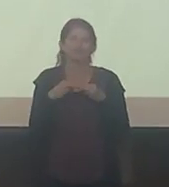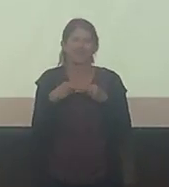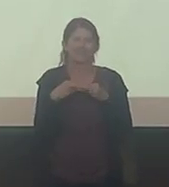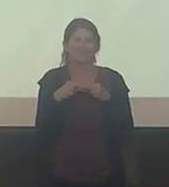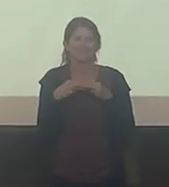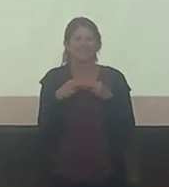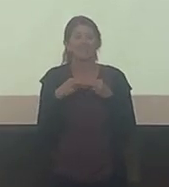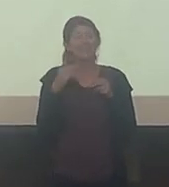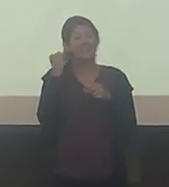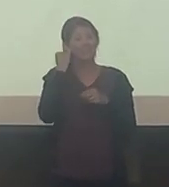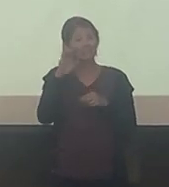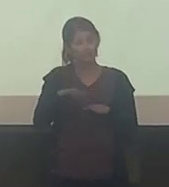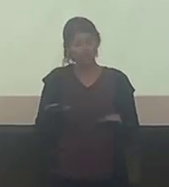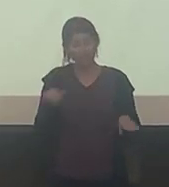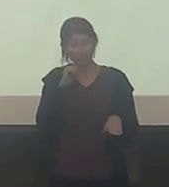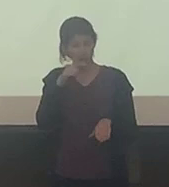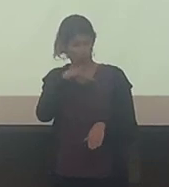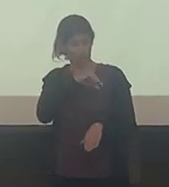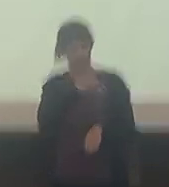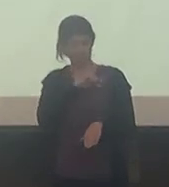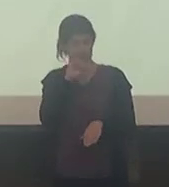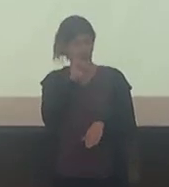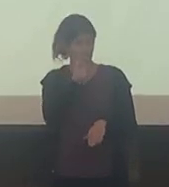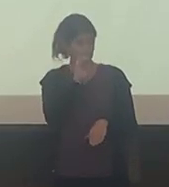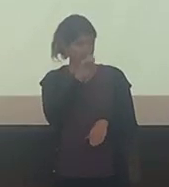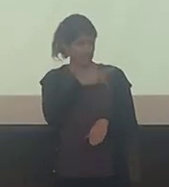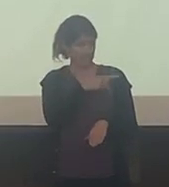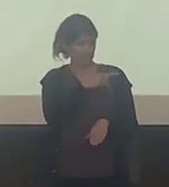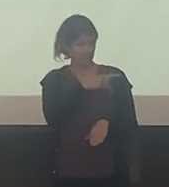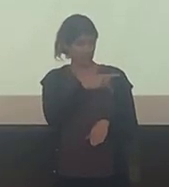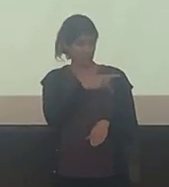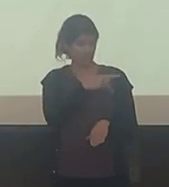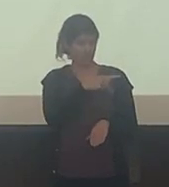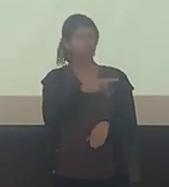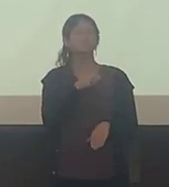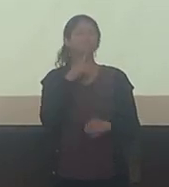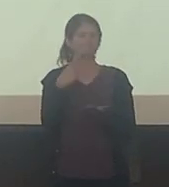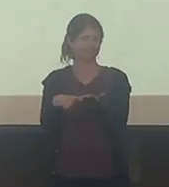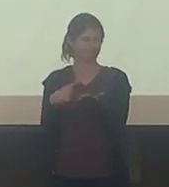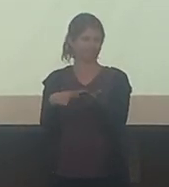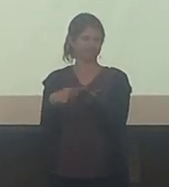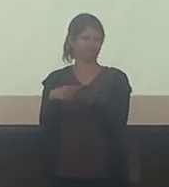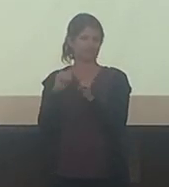not qualify for project services for an iep you can talk to providers or your team at the table